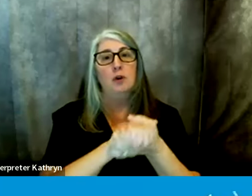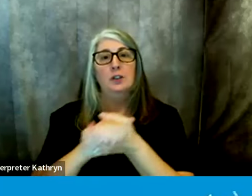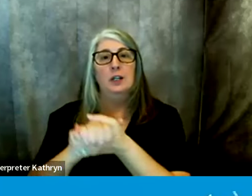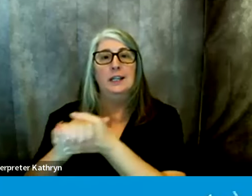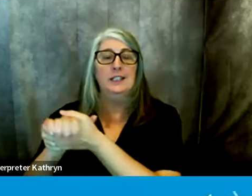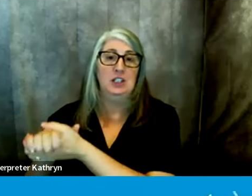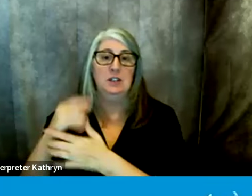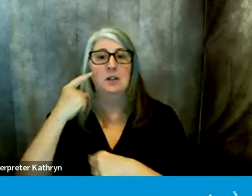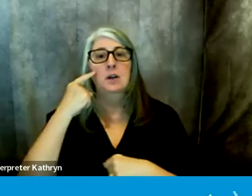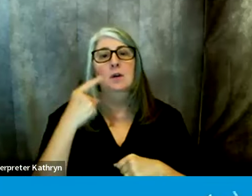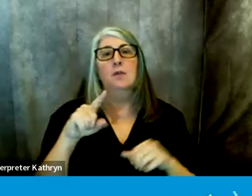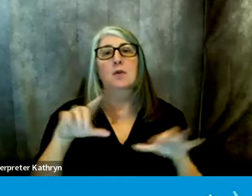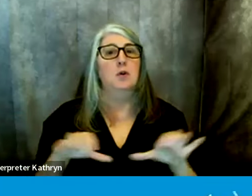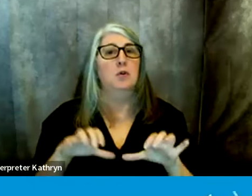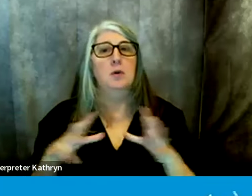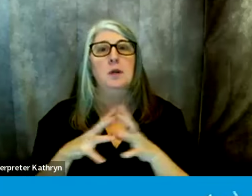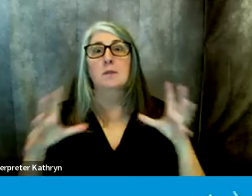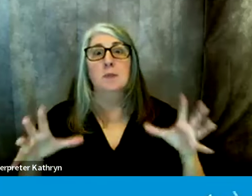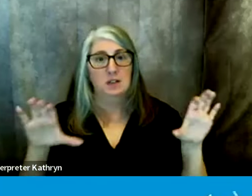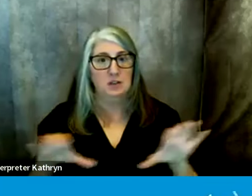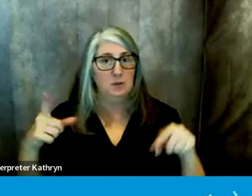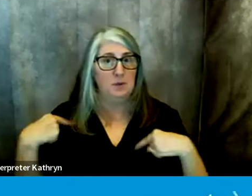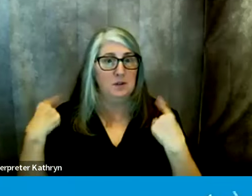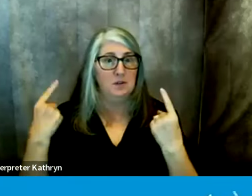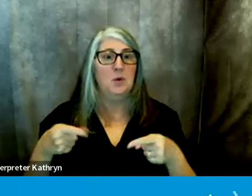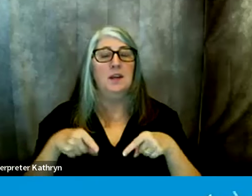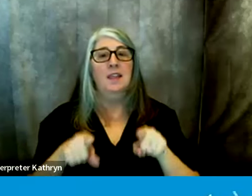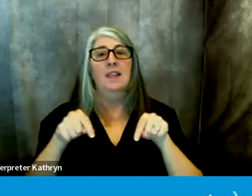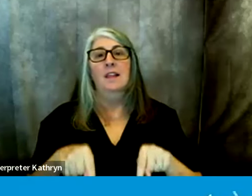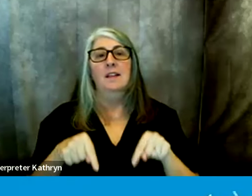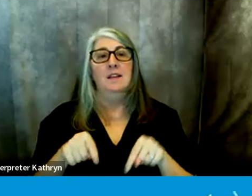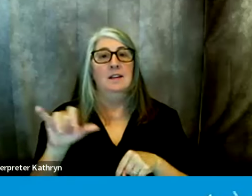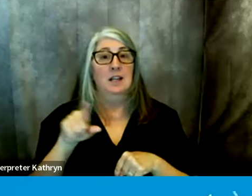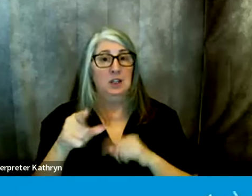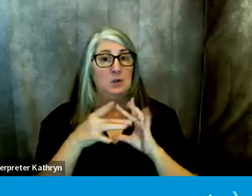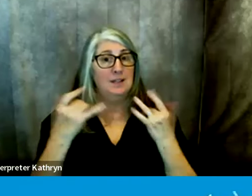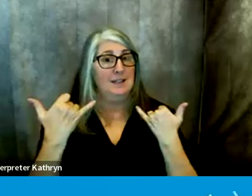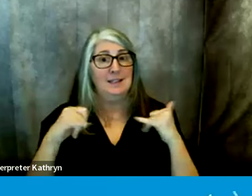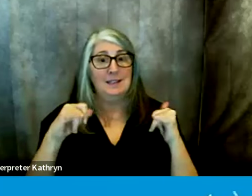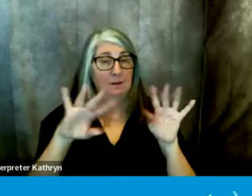for doing as much as you're doing in this. As you say, it's still a mystery, but my goodness,